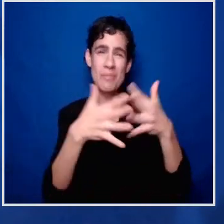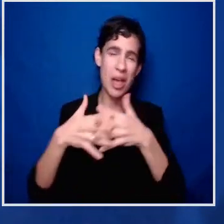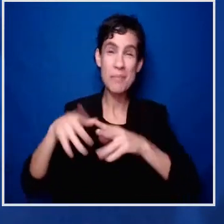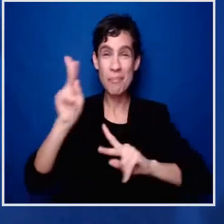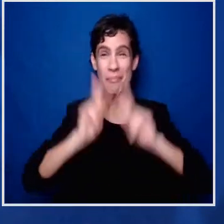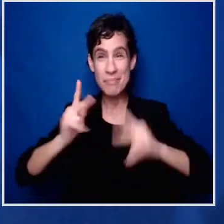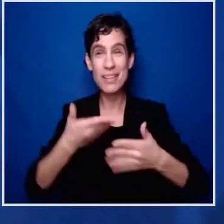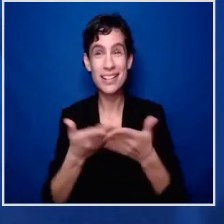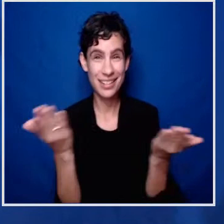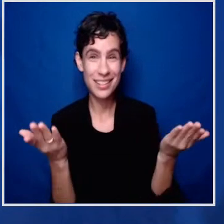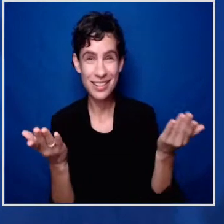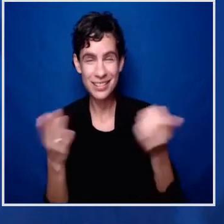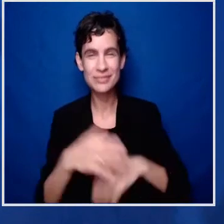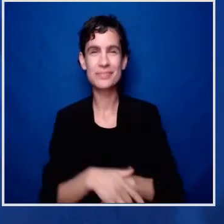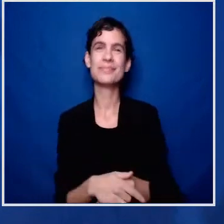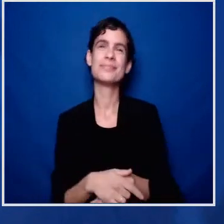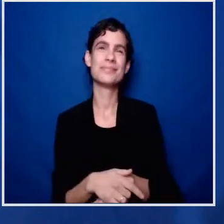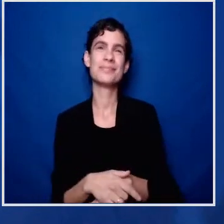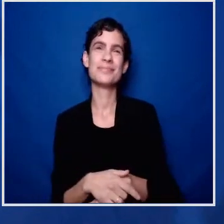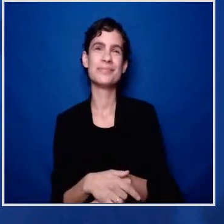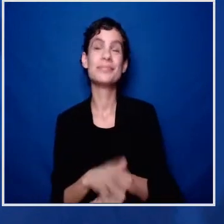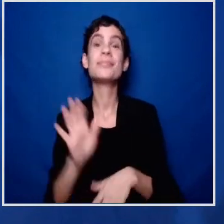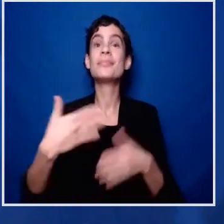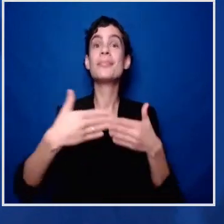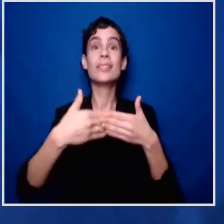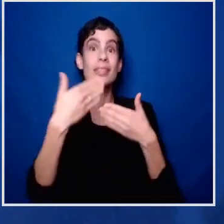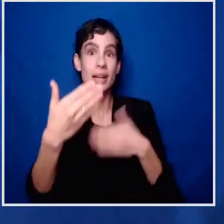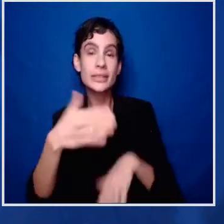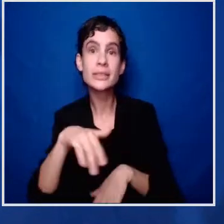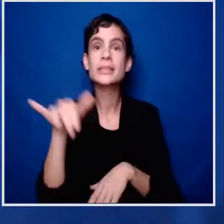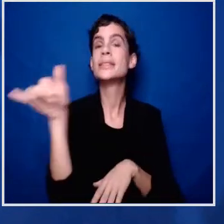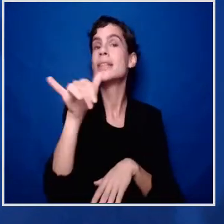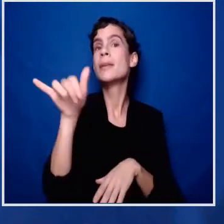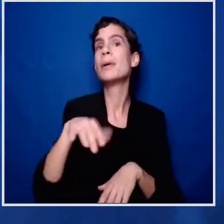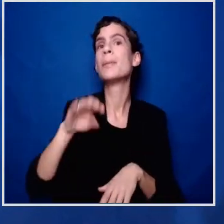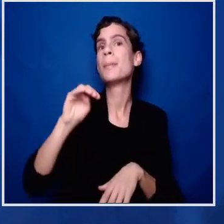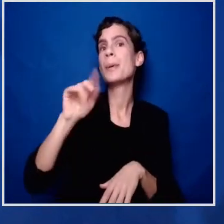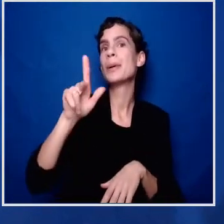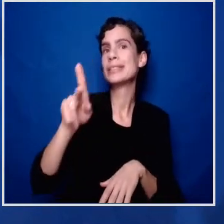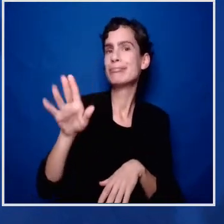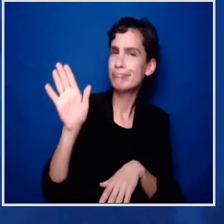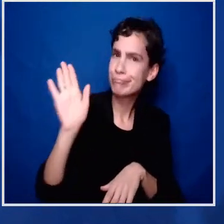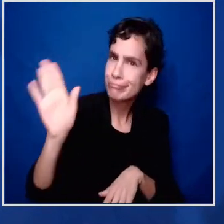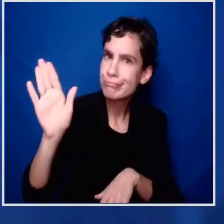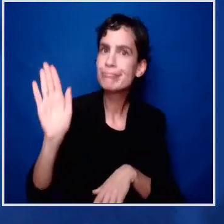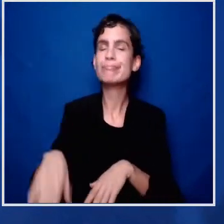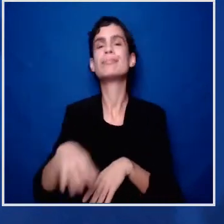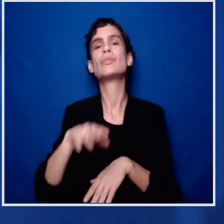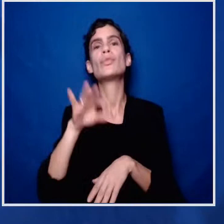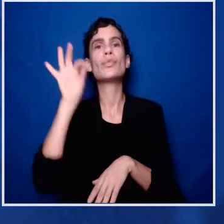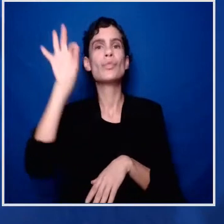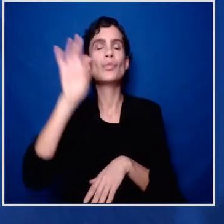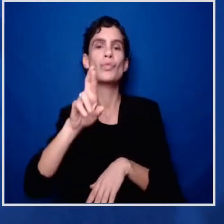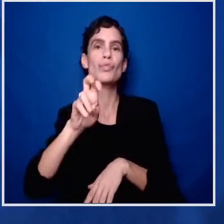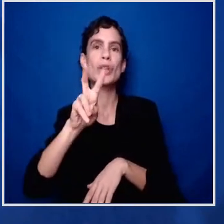YES.